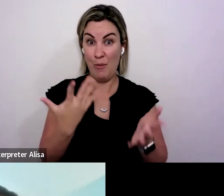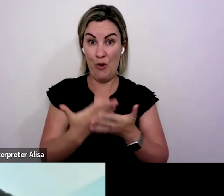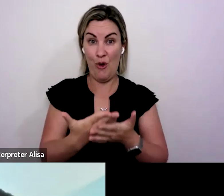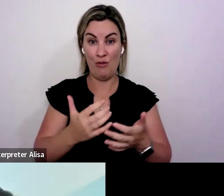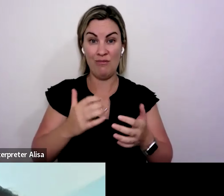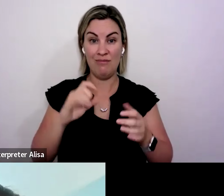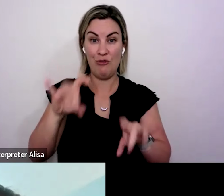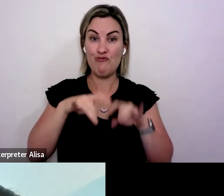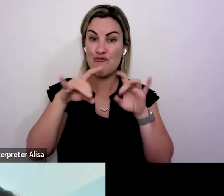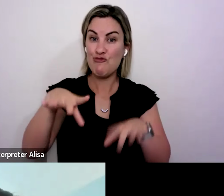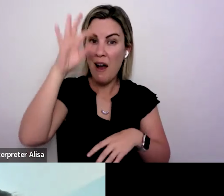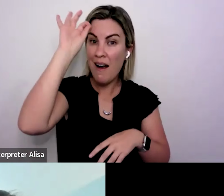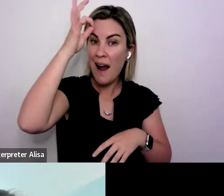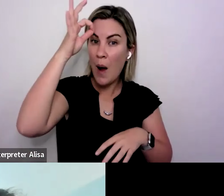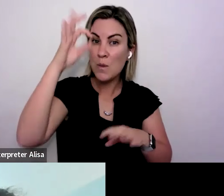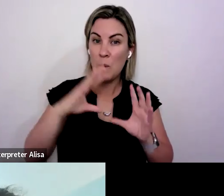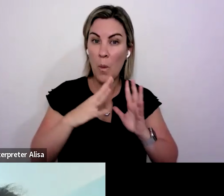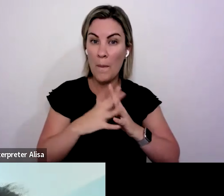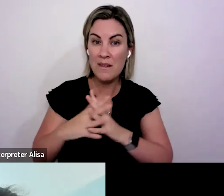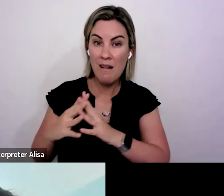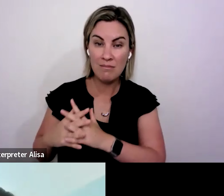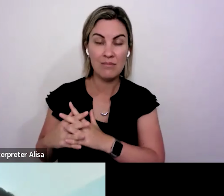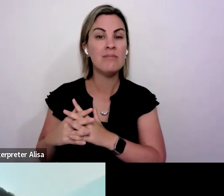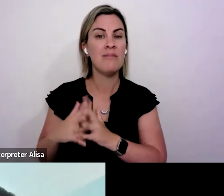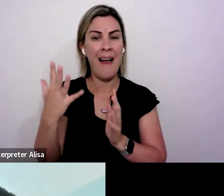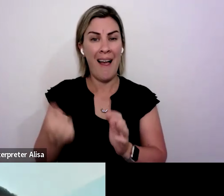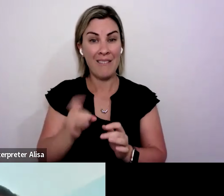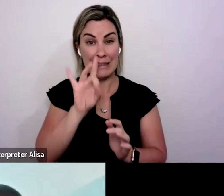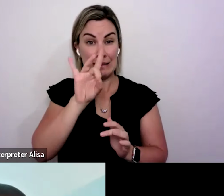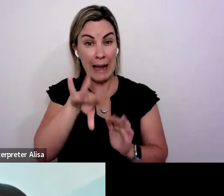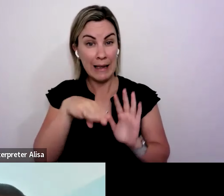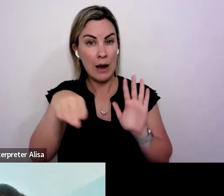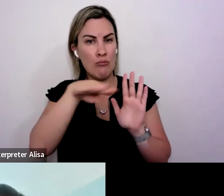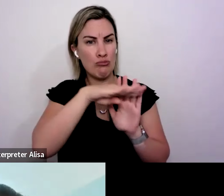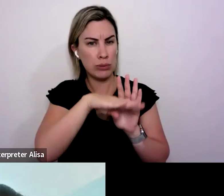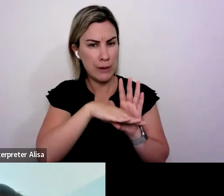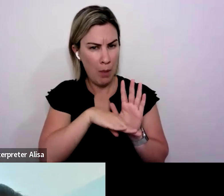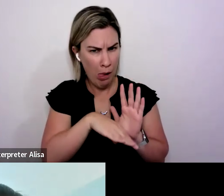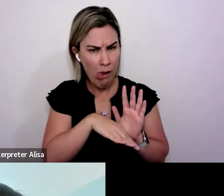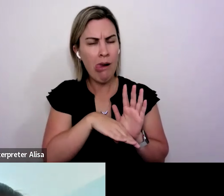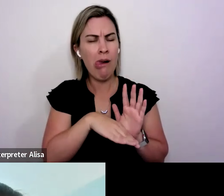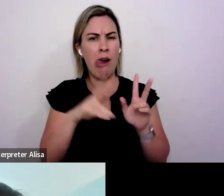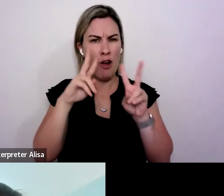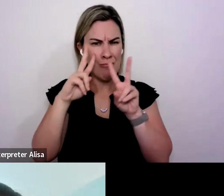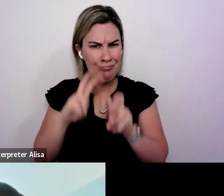Have a read through the 10 principles, have a look at the case studies as well because